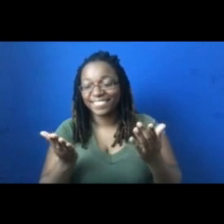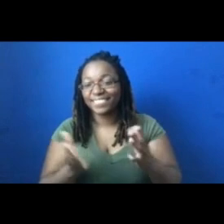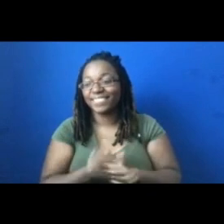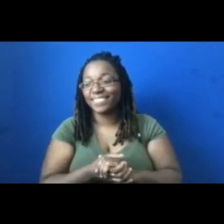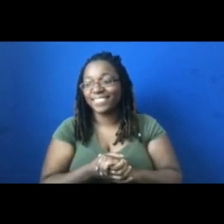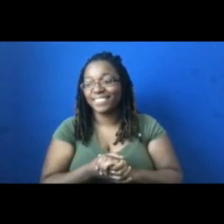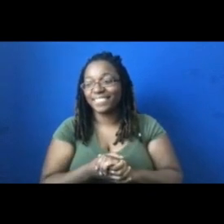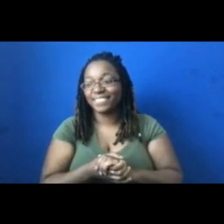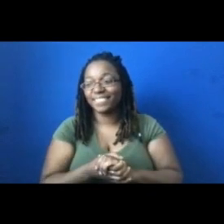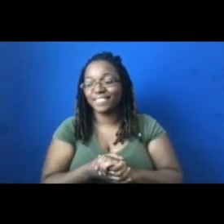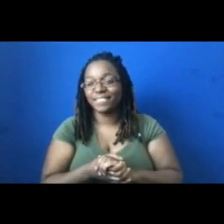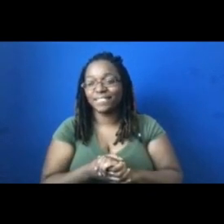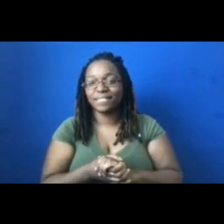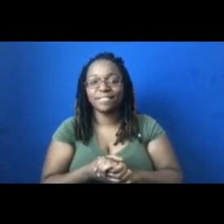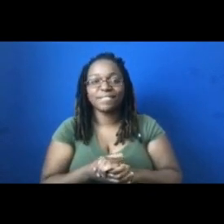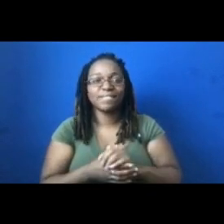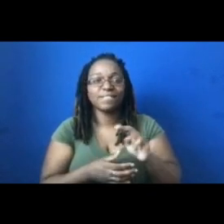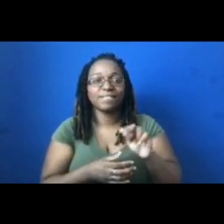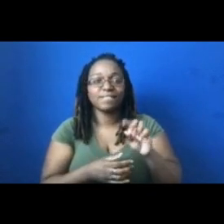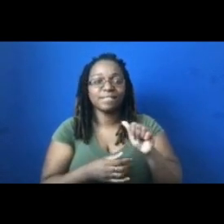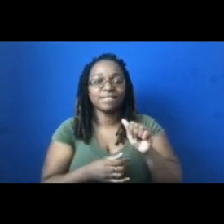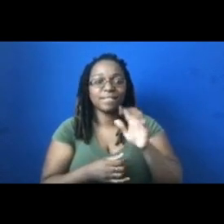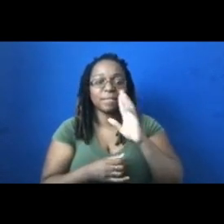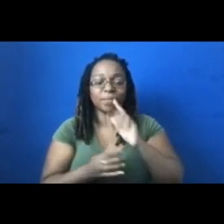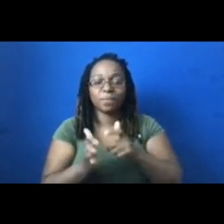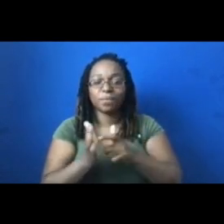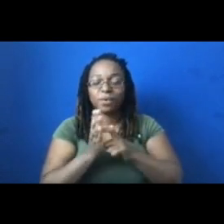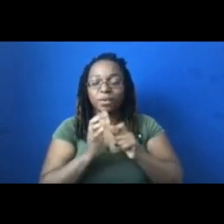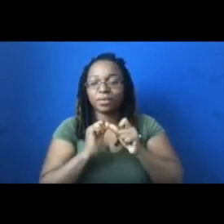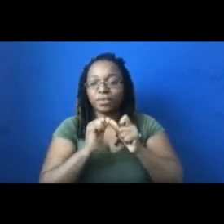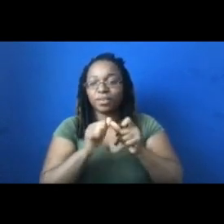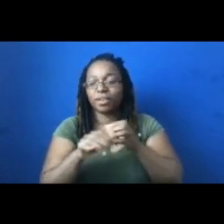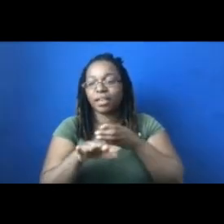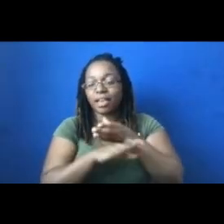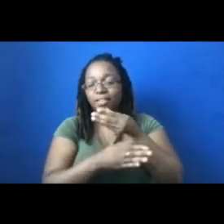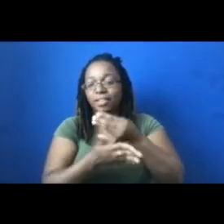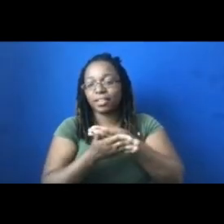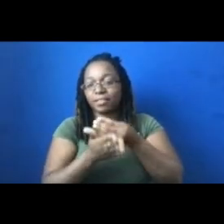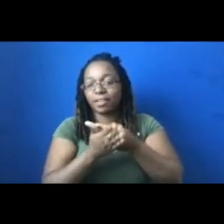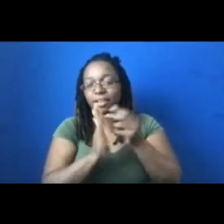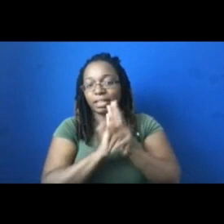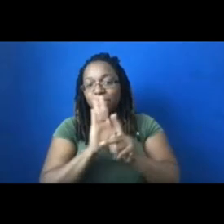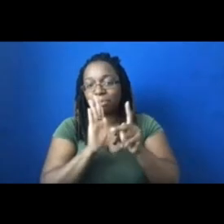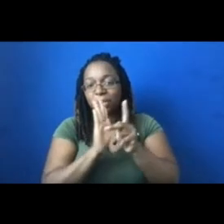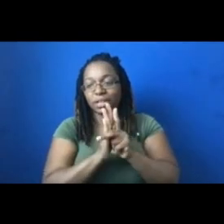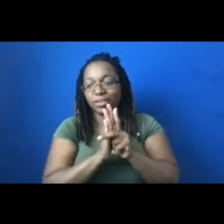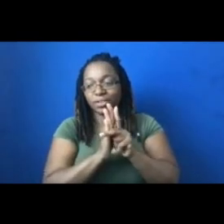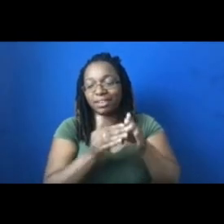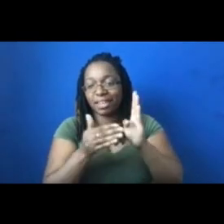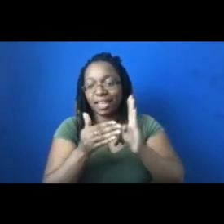elbow appears to require a plan for continuation after the funding period ends. This building the training program